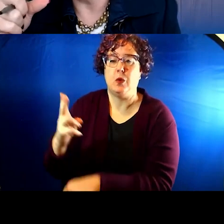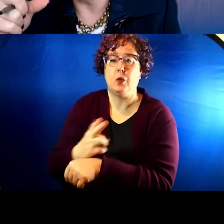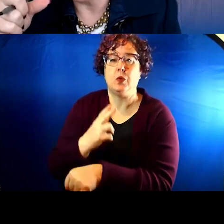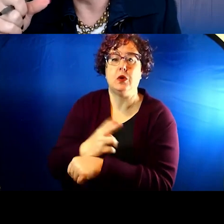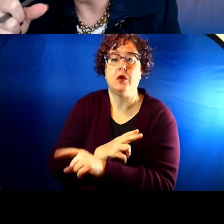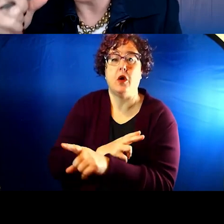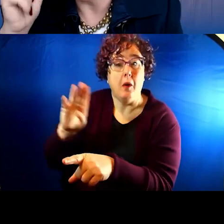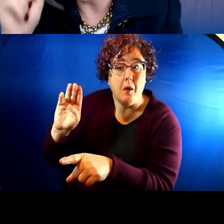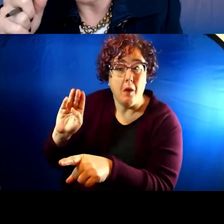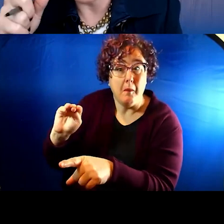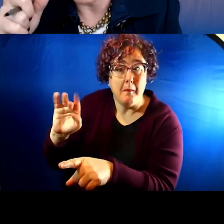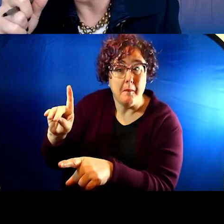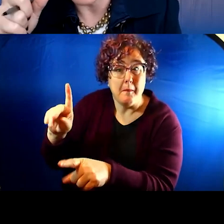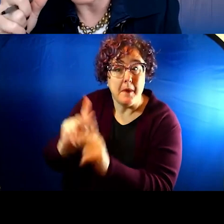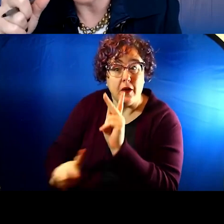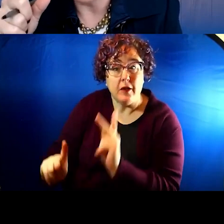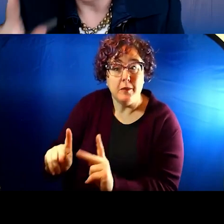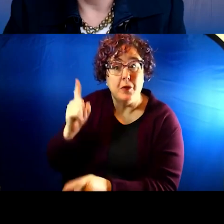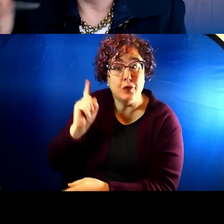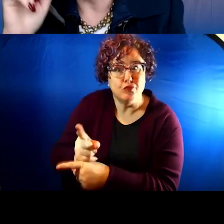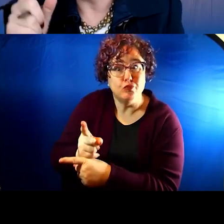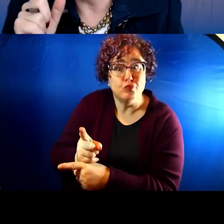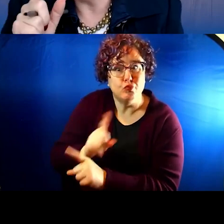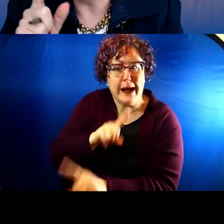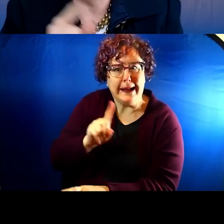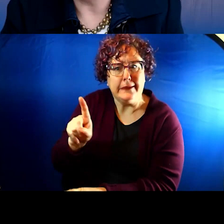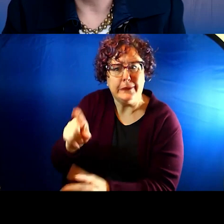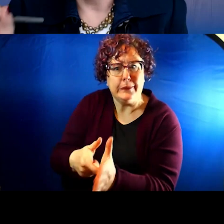IF YOU ARE ON THIS CALL, YOU BETTER GET IT RIGHT.